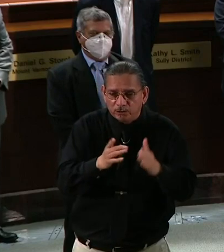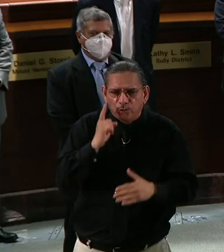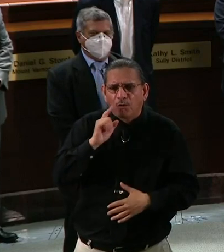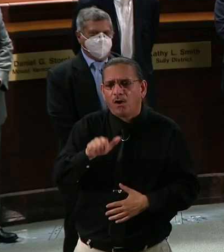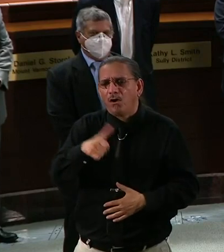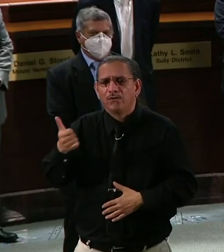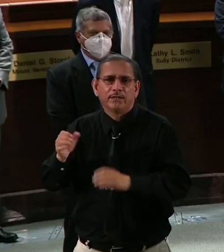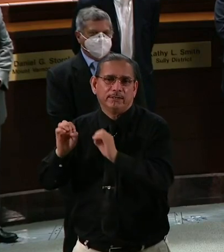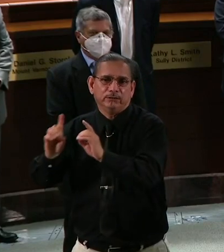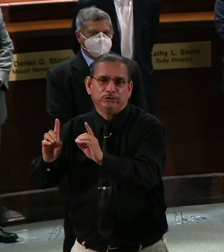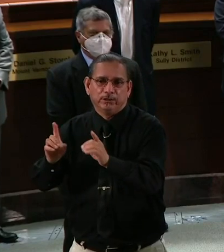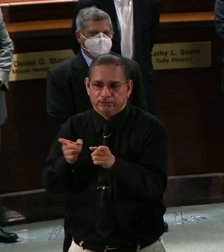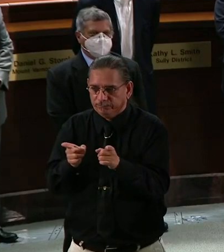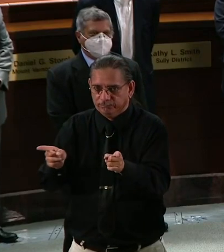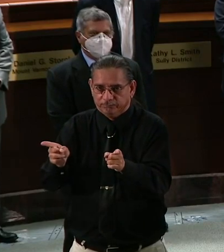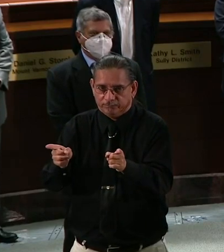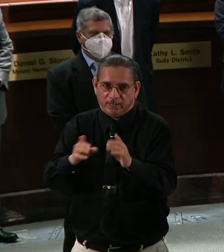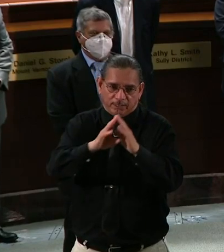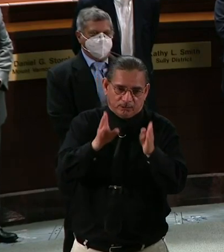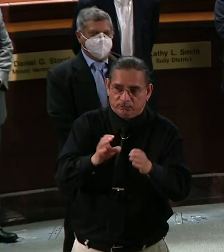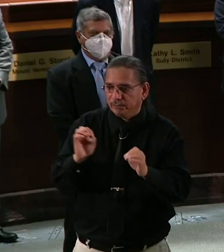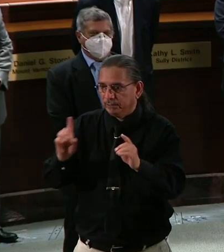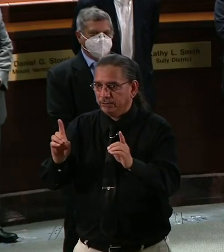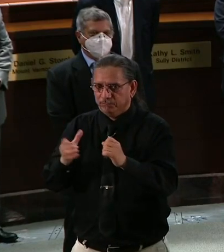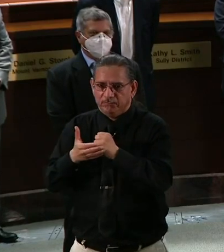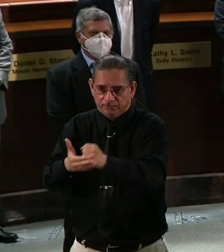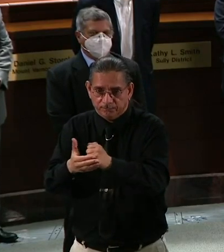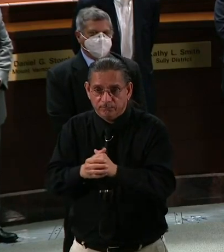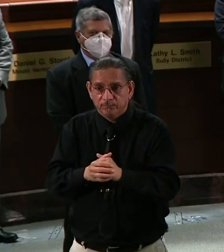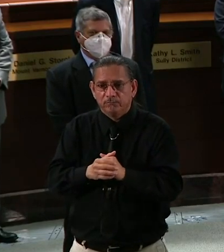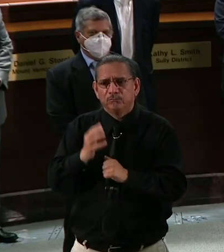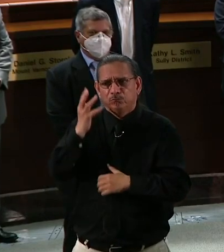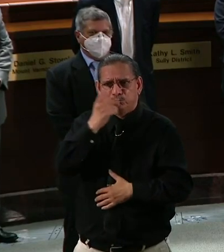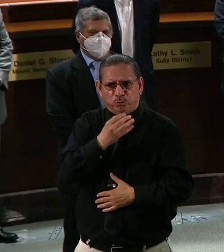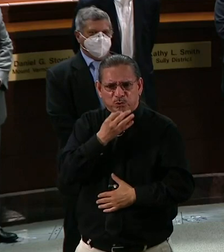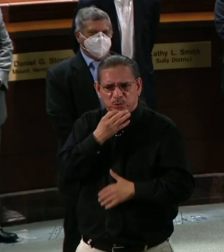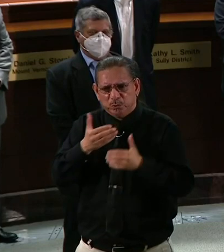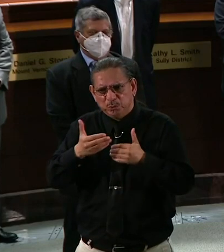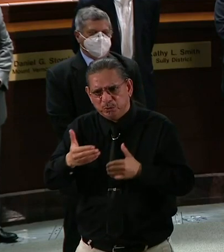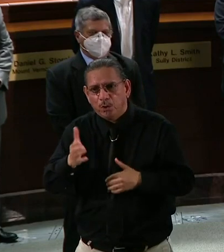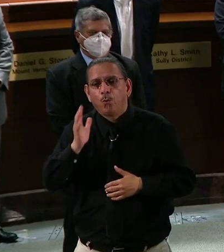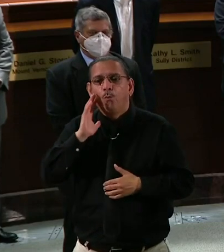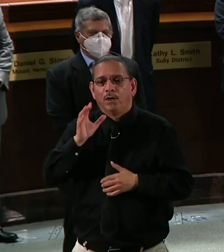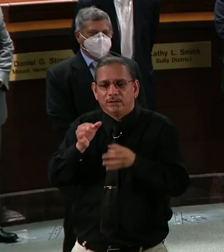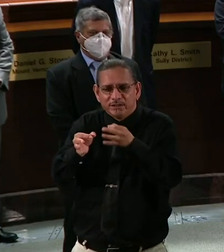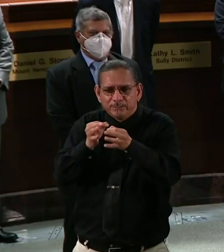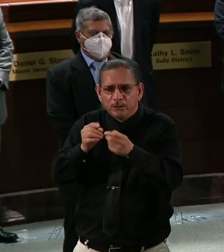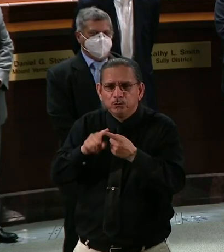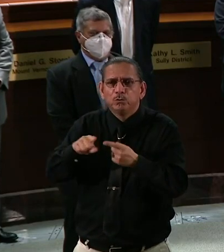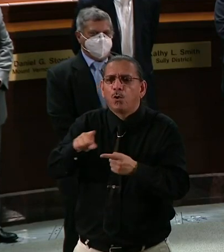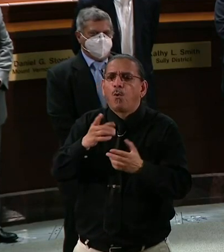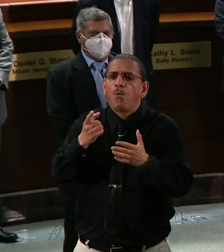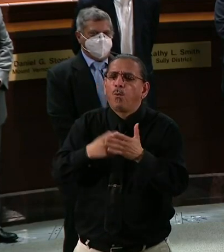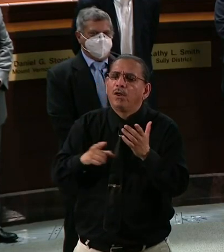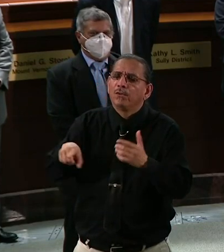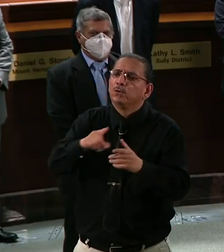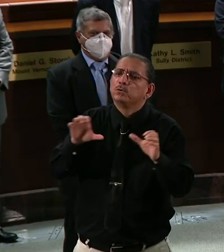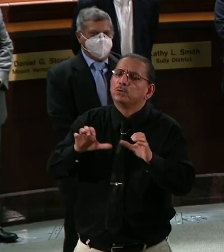VOCAL MY SYSTEM. US DIRECT THE CUSTOMER LOOKING. IF THEY DON'T